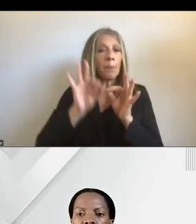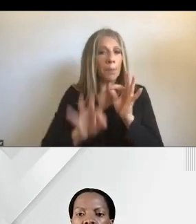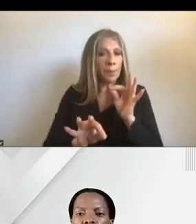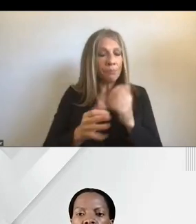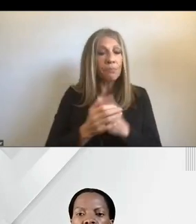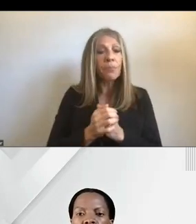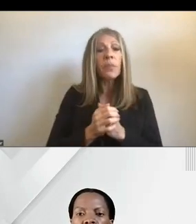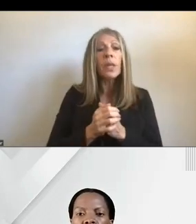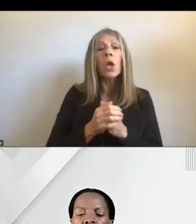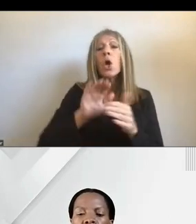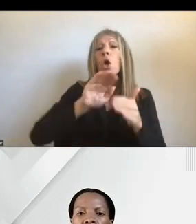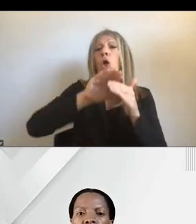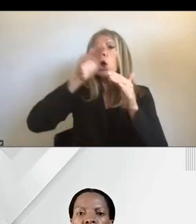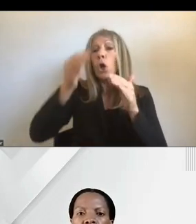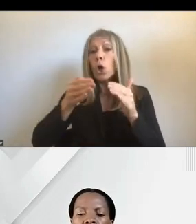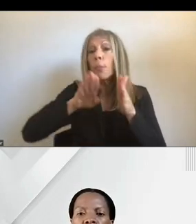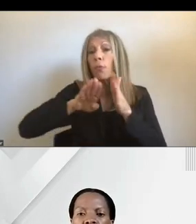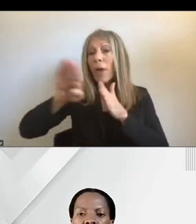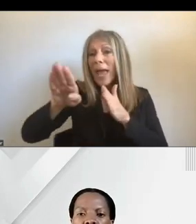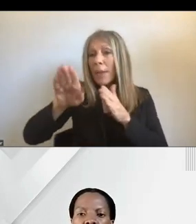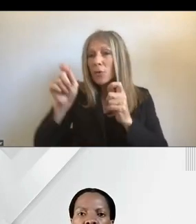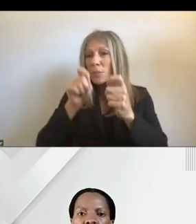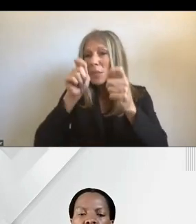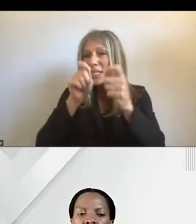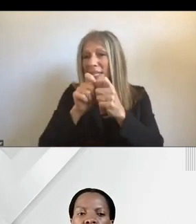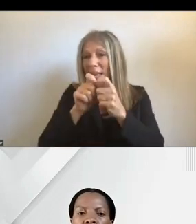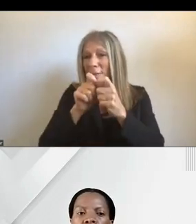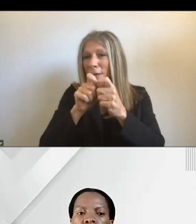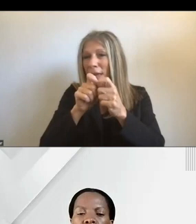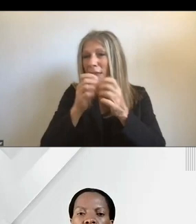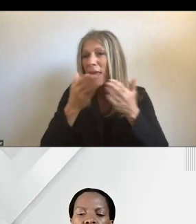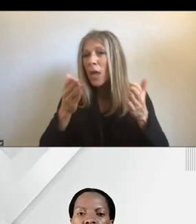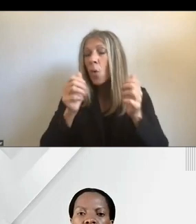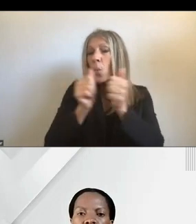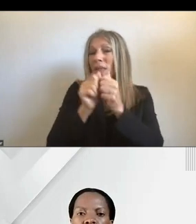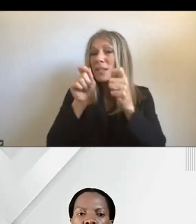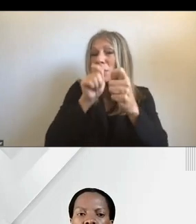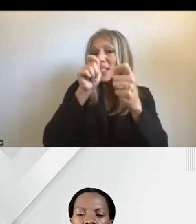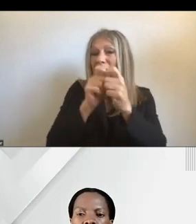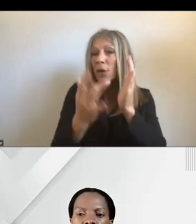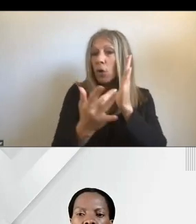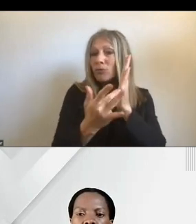Curb ramps are a distinct feature with specific technical requirements,